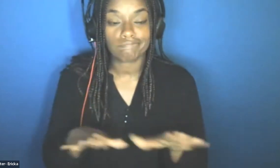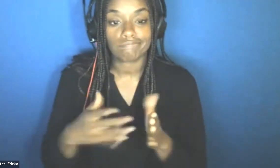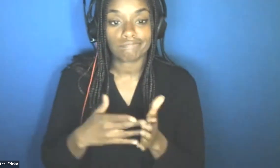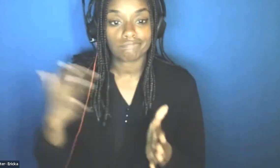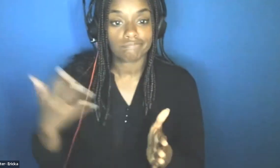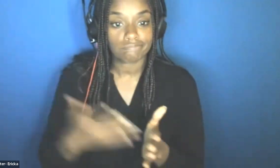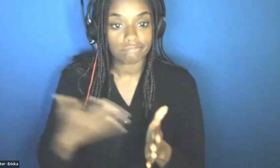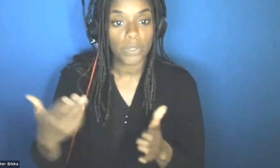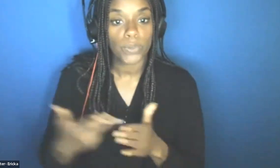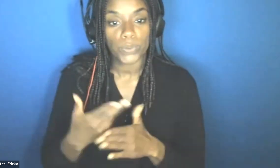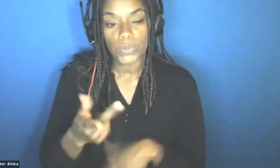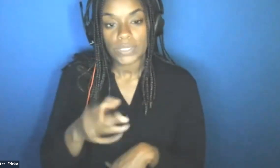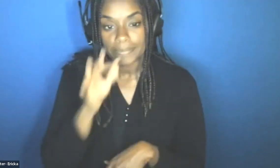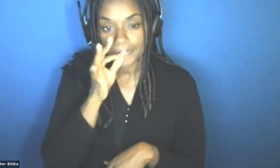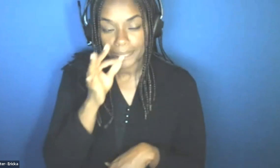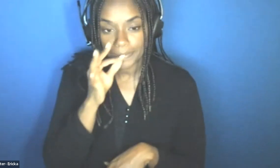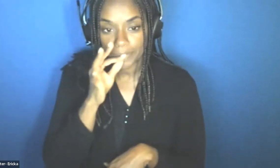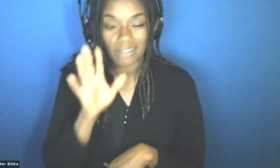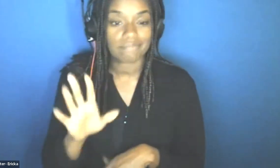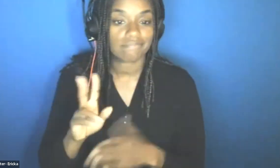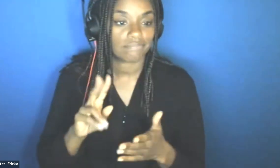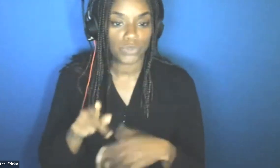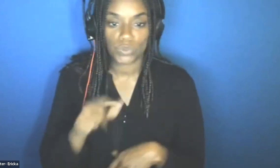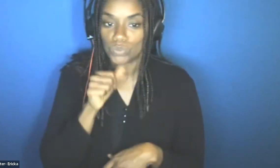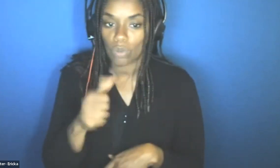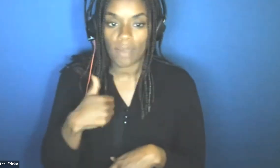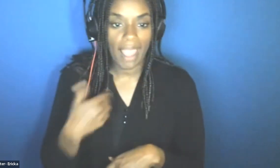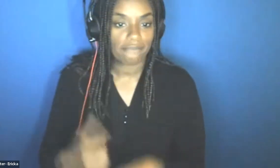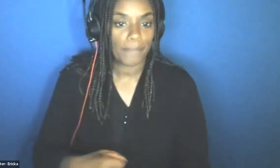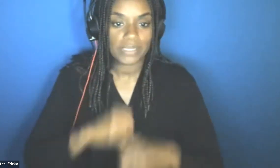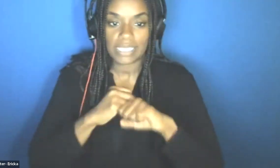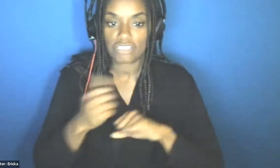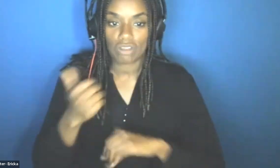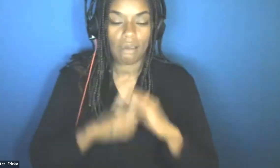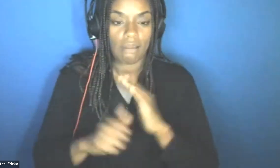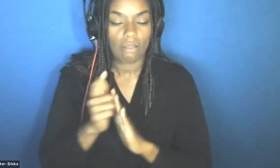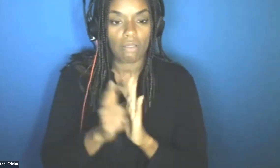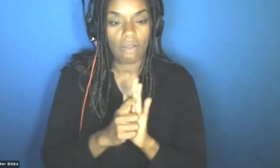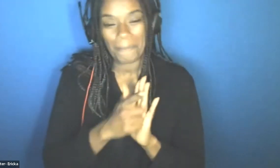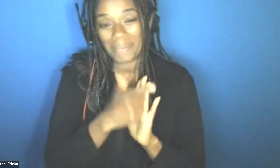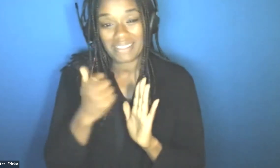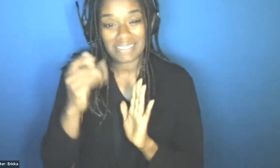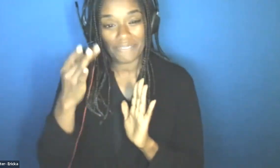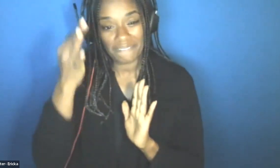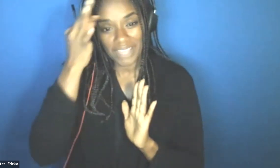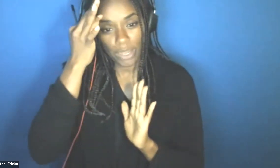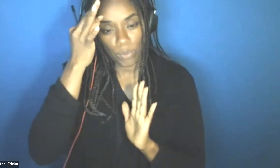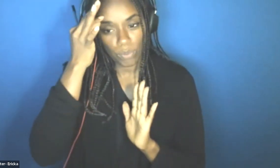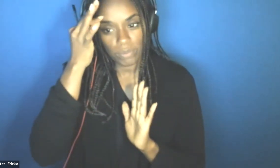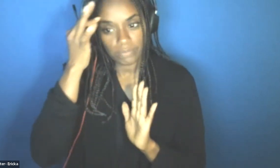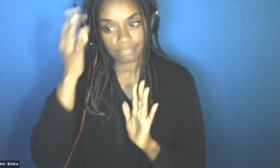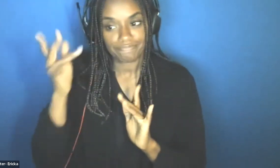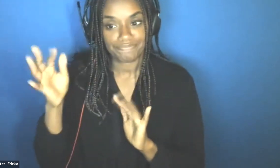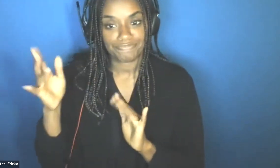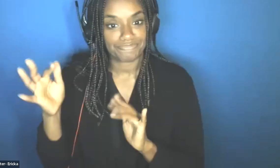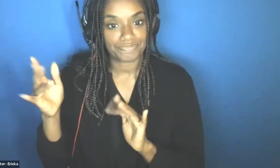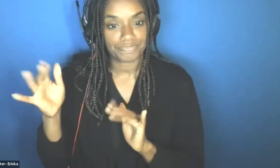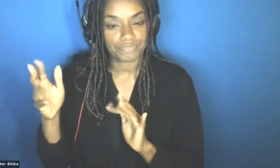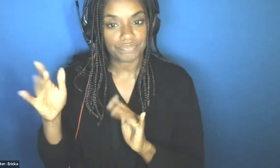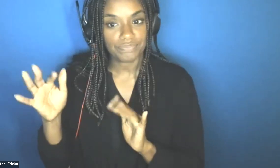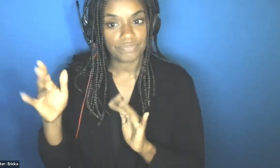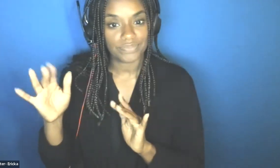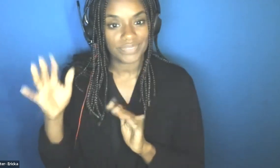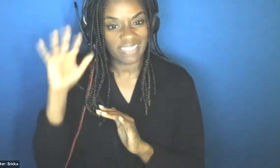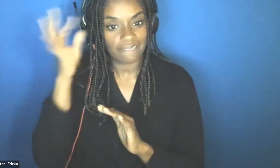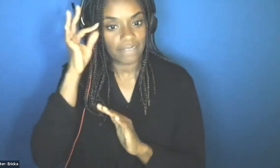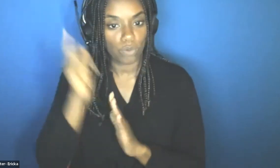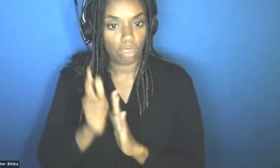You know, a former drug addict may be protected under the ADA because the addiction may be considered a substantially limiting impairment, but remember the EEOC technical guidance says a casual drug user does not have protection.